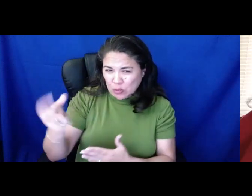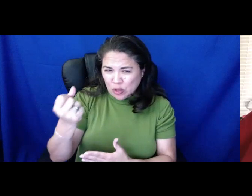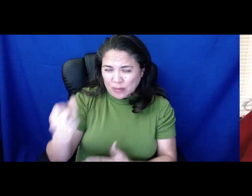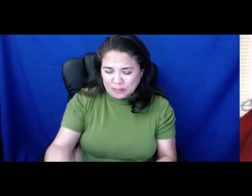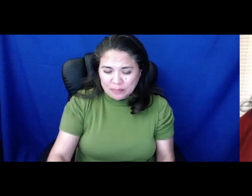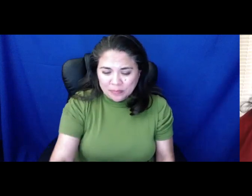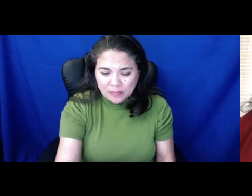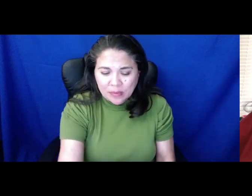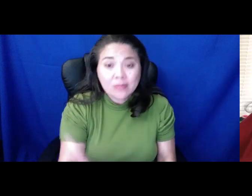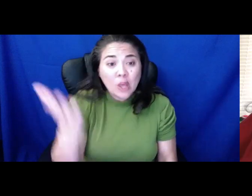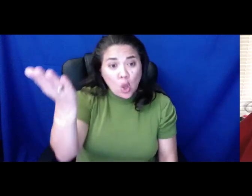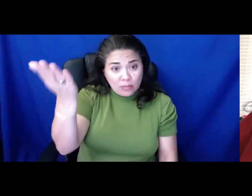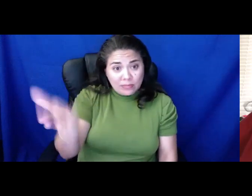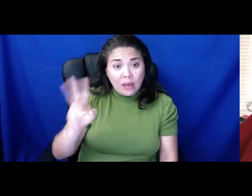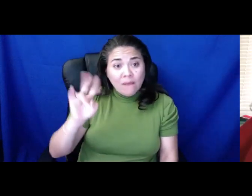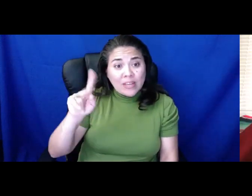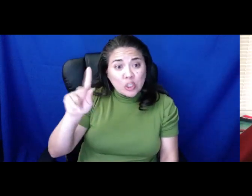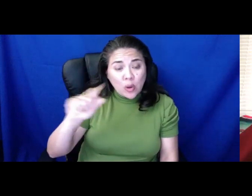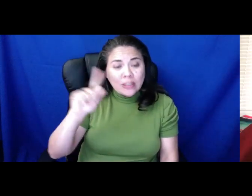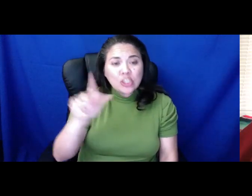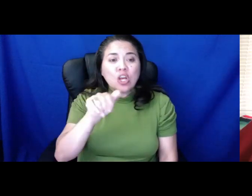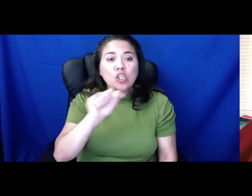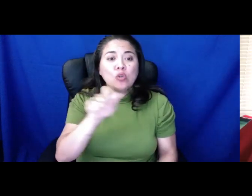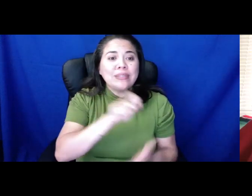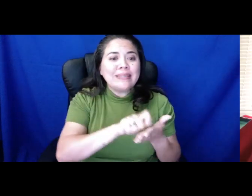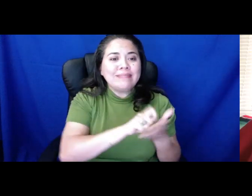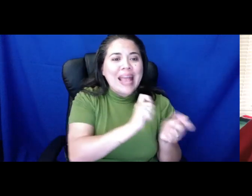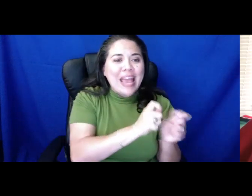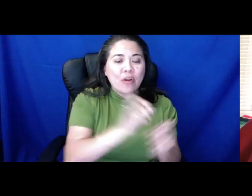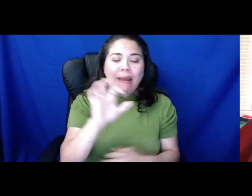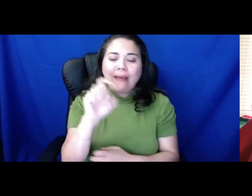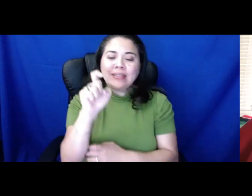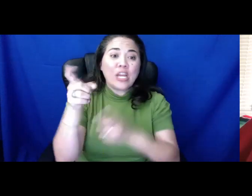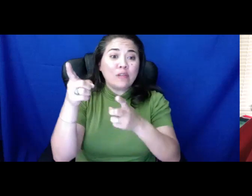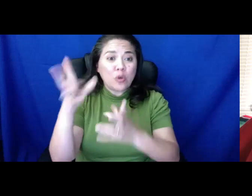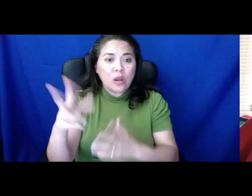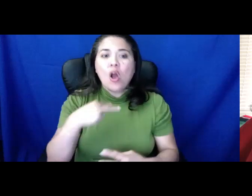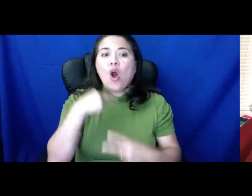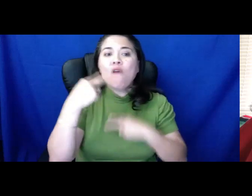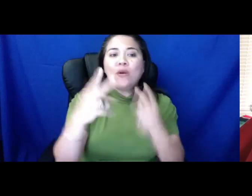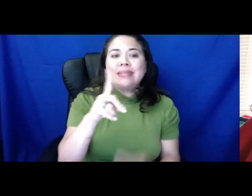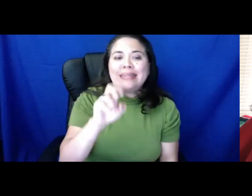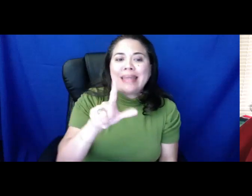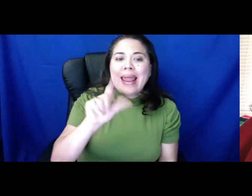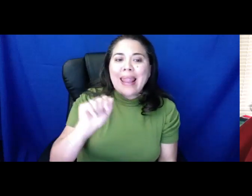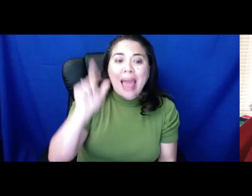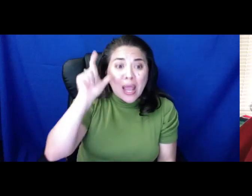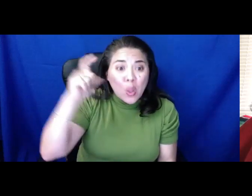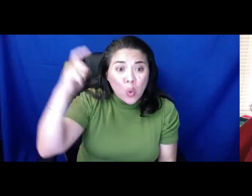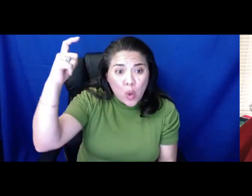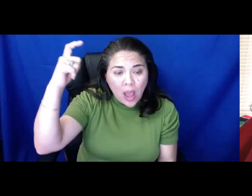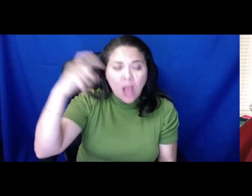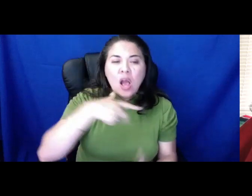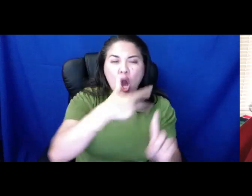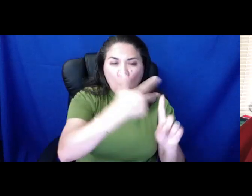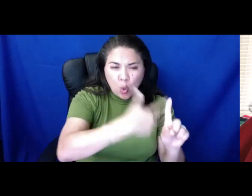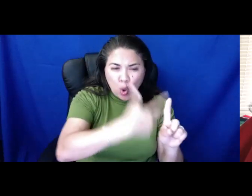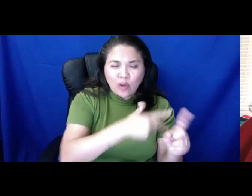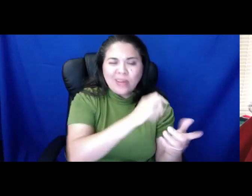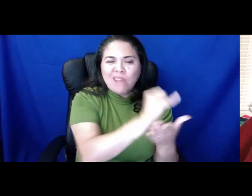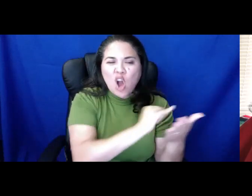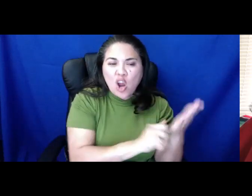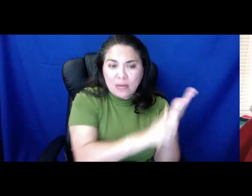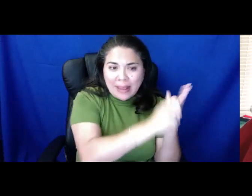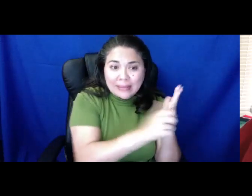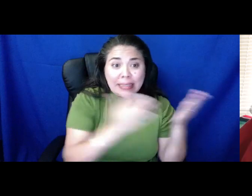Tonya Suther: Victoria balance way, that is, the associate editor and new executive director of voices de la una a quarterly literature and art magazine in San Antonio Texas.